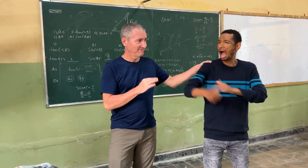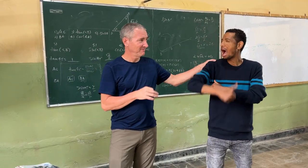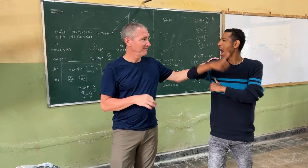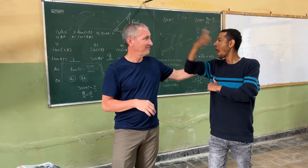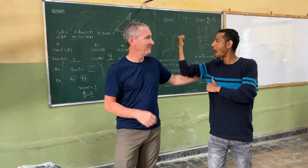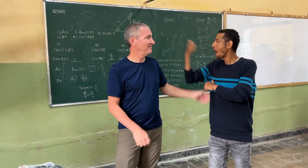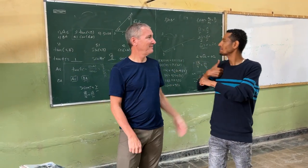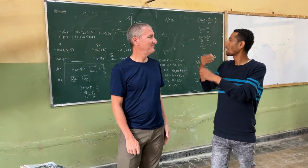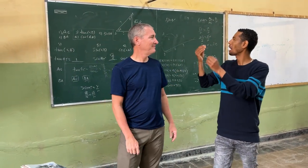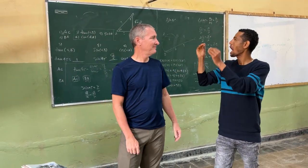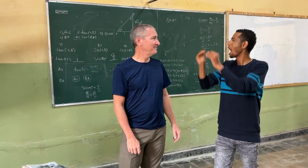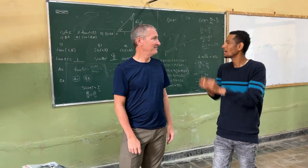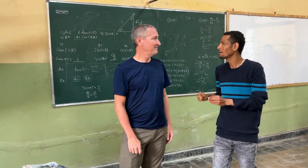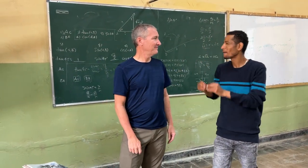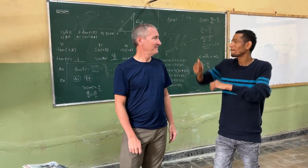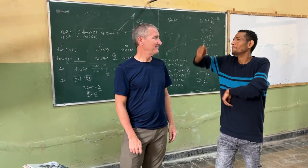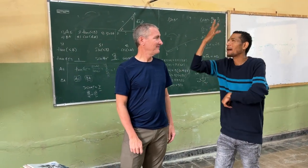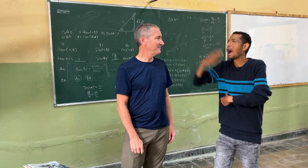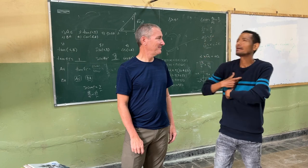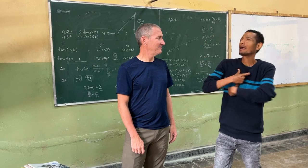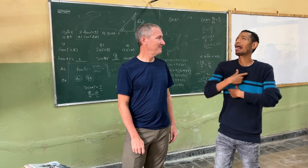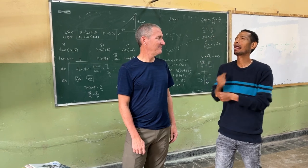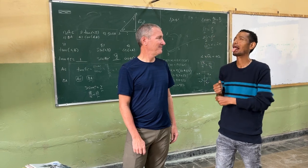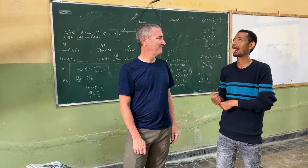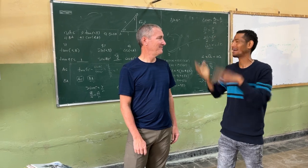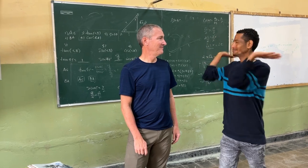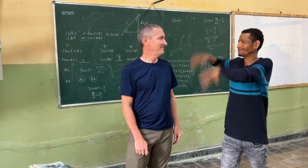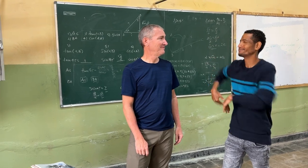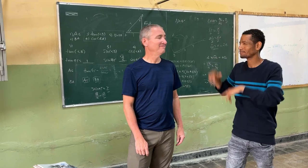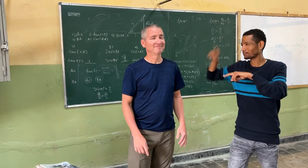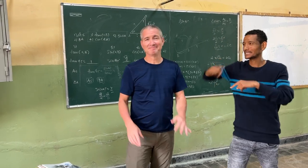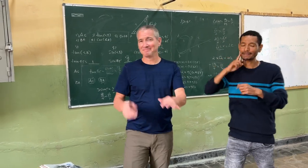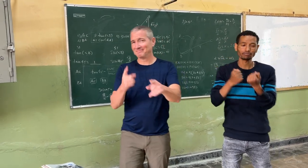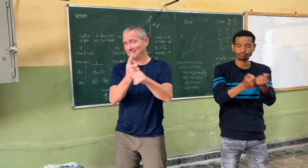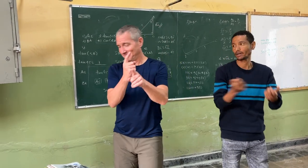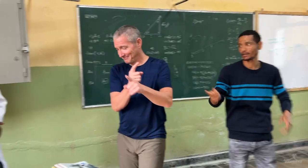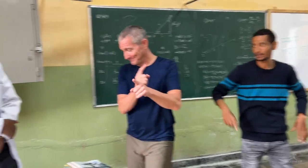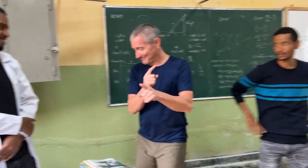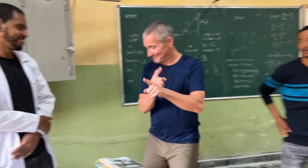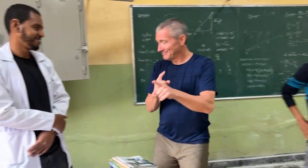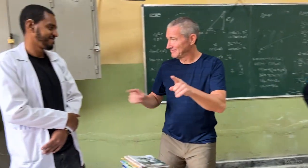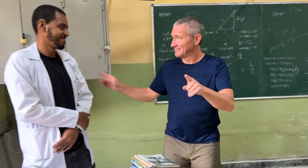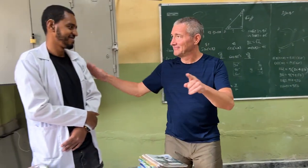wearing a suit and tie and going to the office. Right, right.